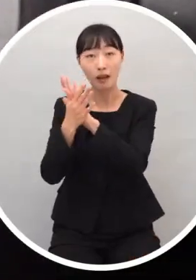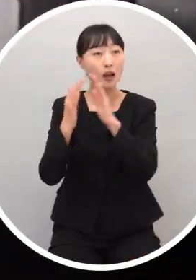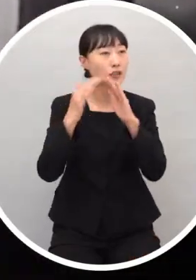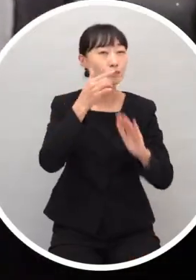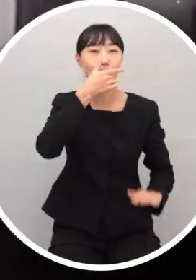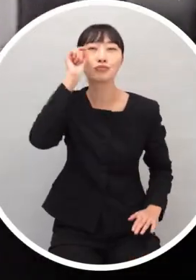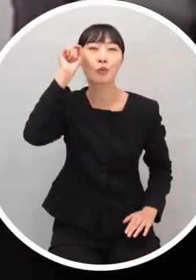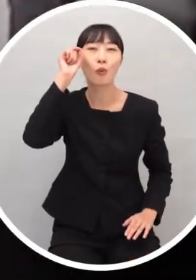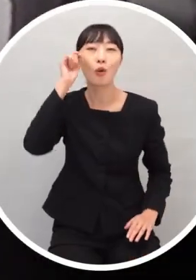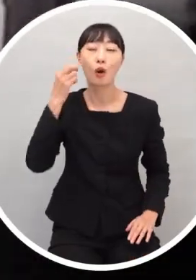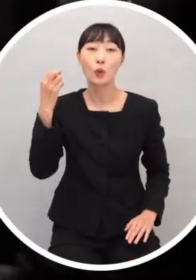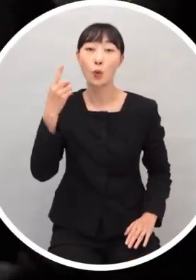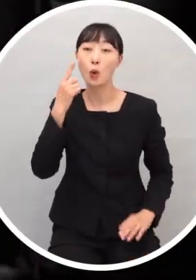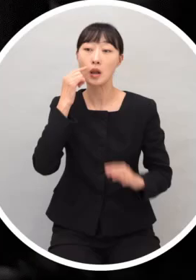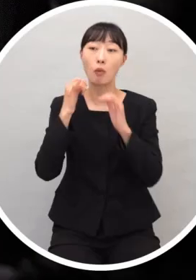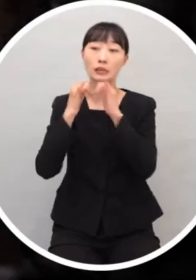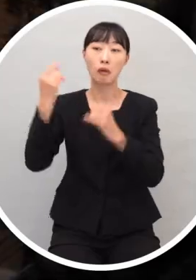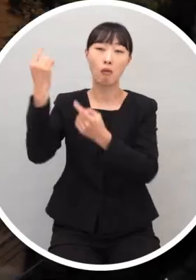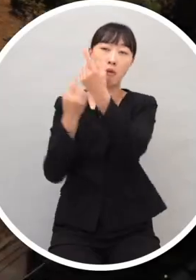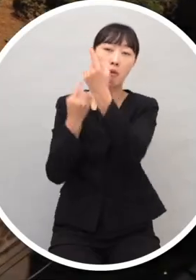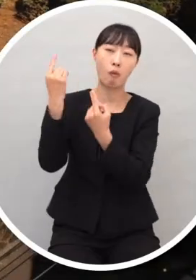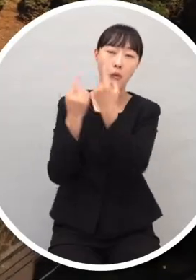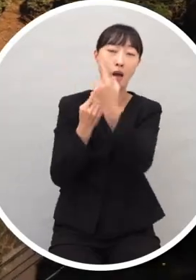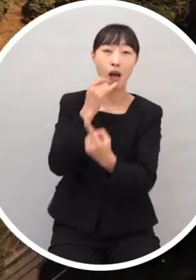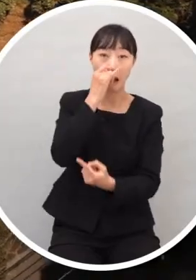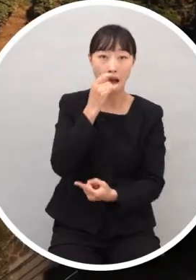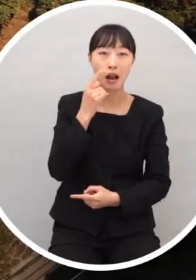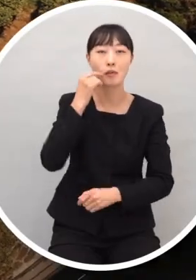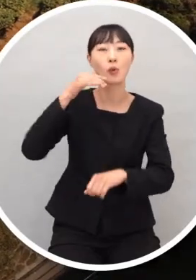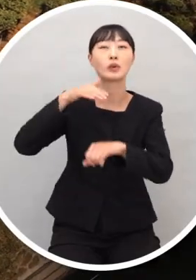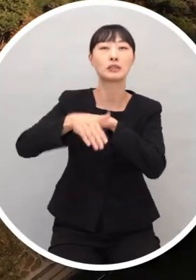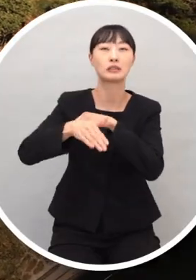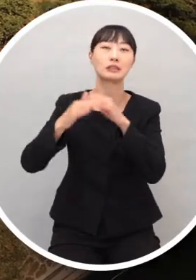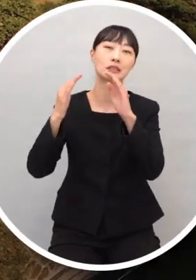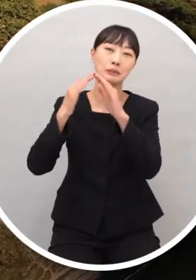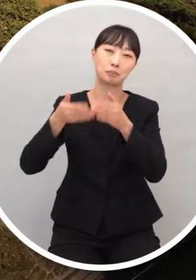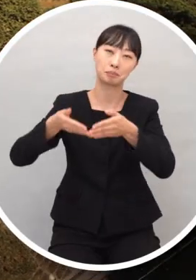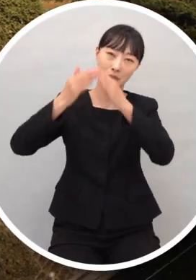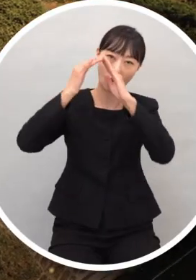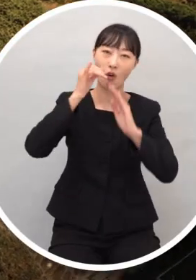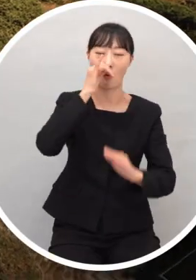The number of Japanese residents rose, and Japanese-style housing began to spread.